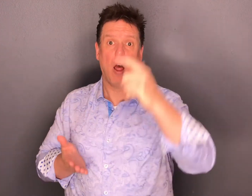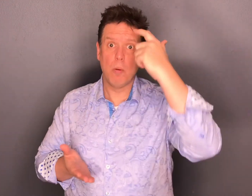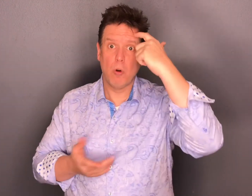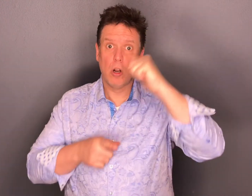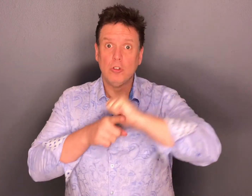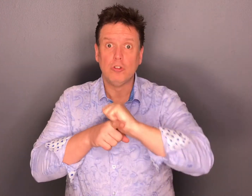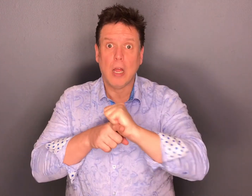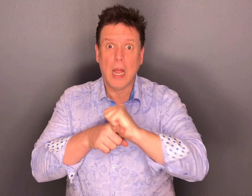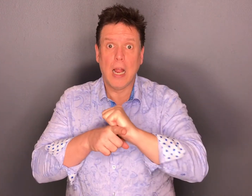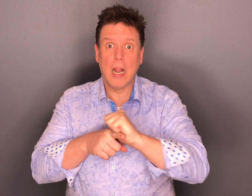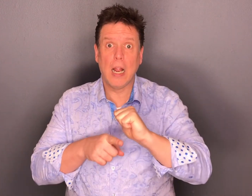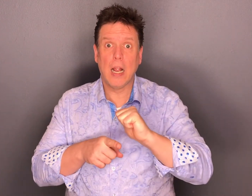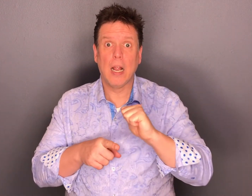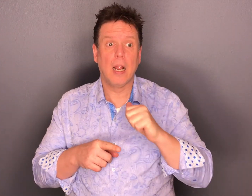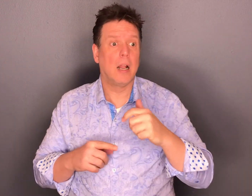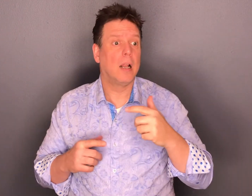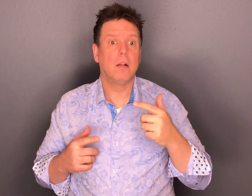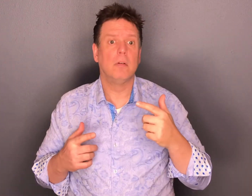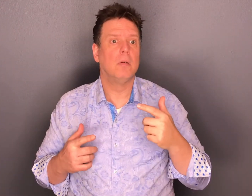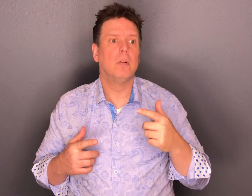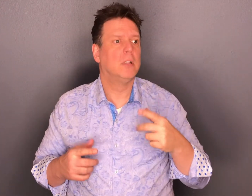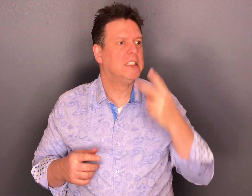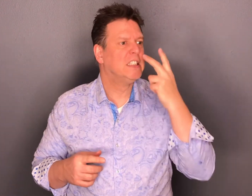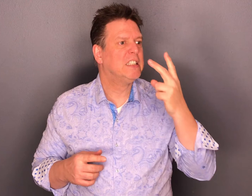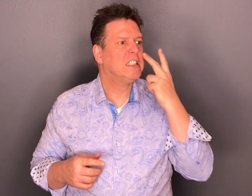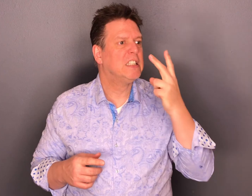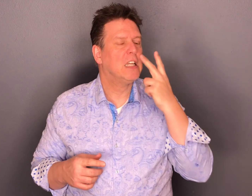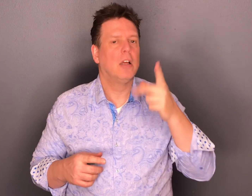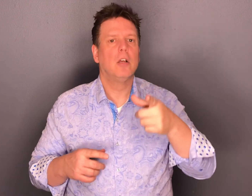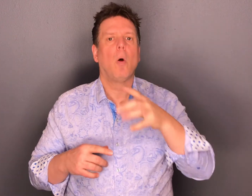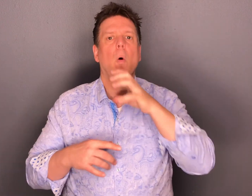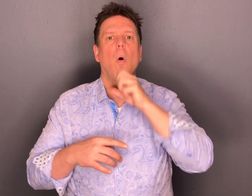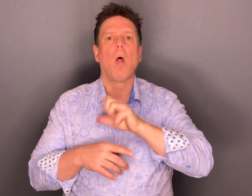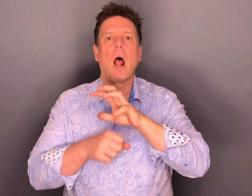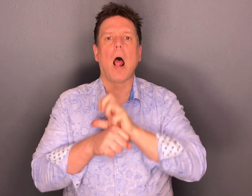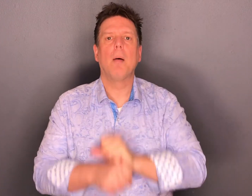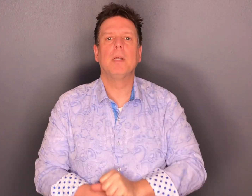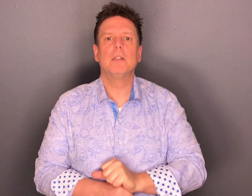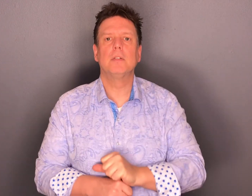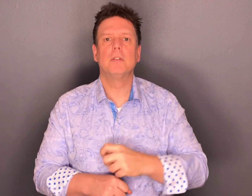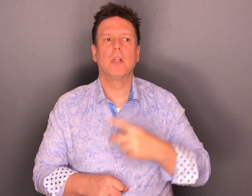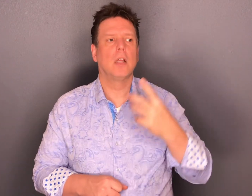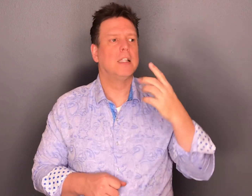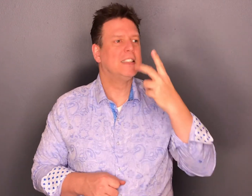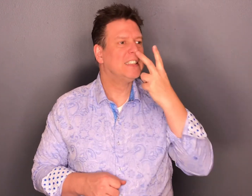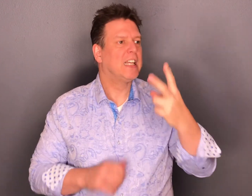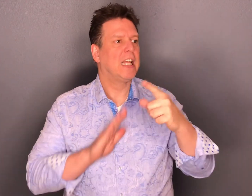without this training of your mind you see the same old thing and you fall in